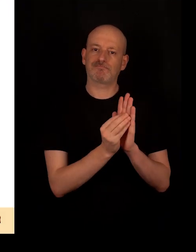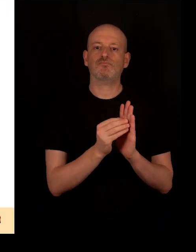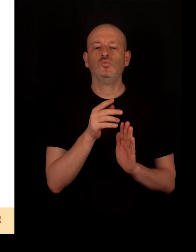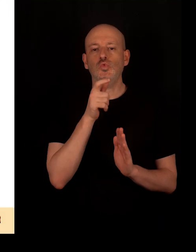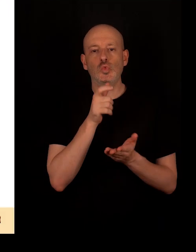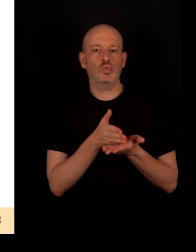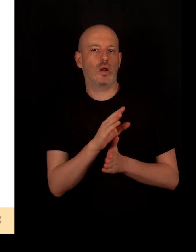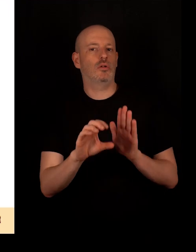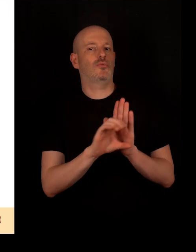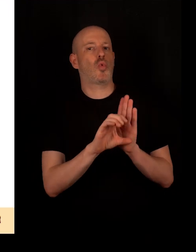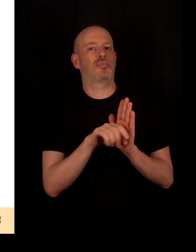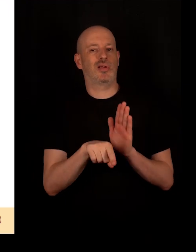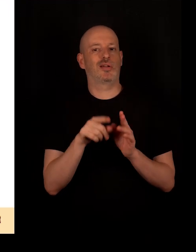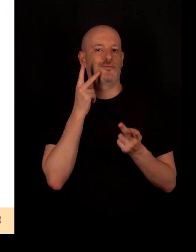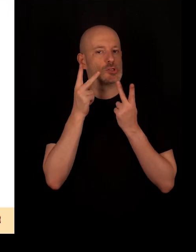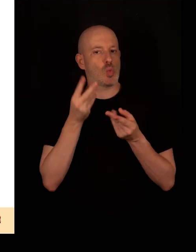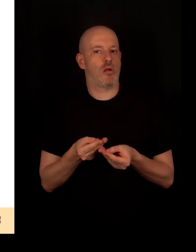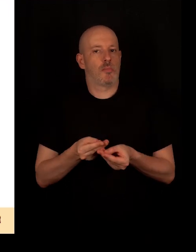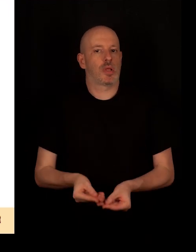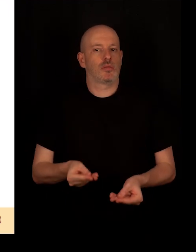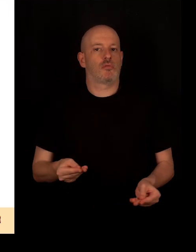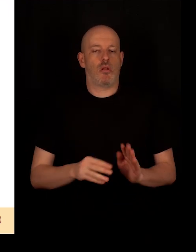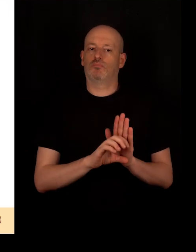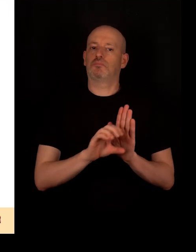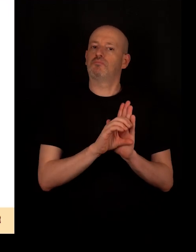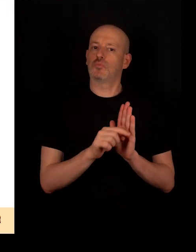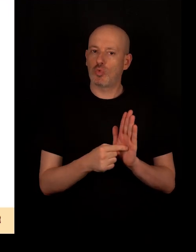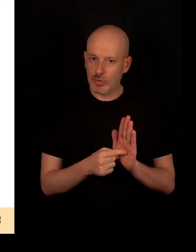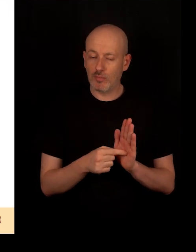of people with the right of the visual material.